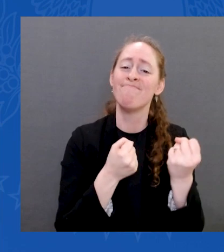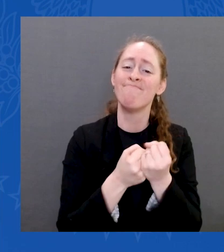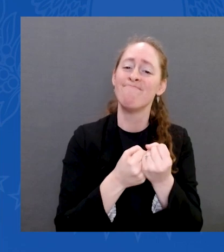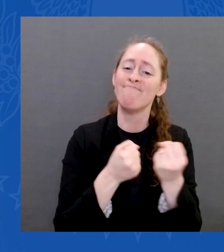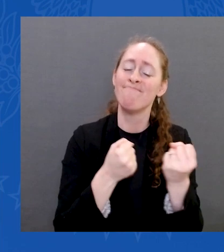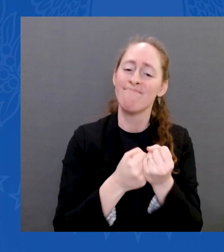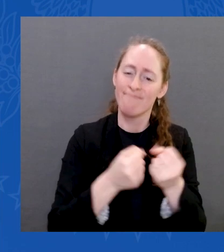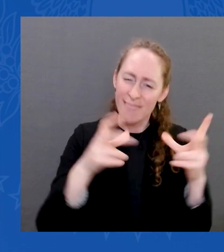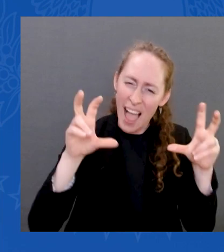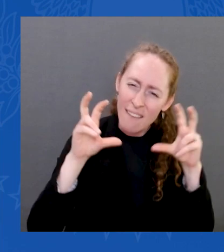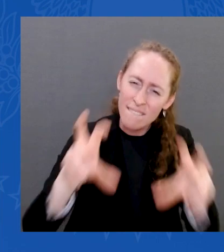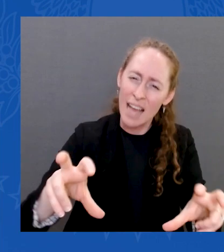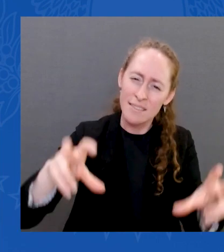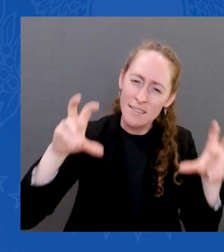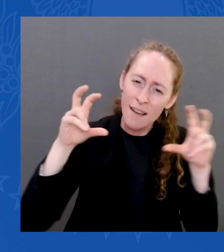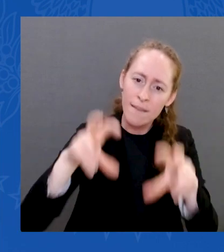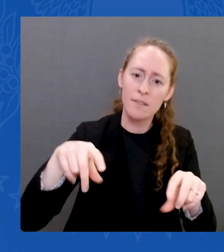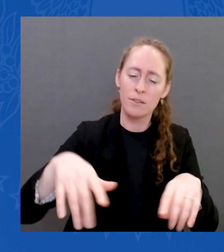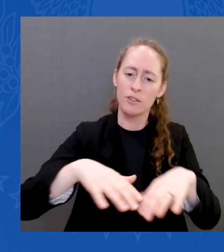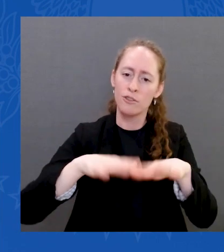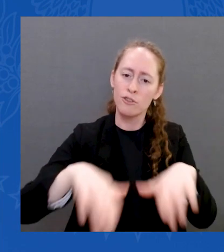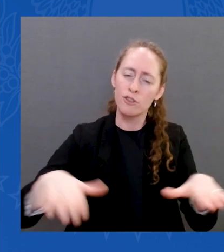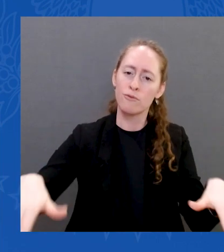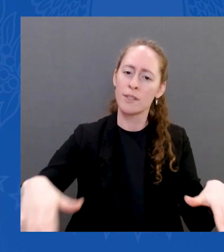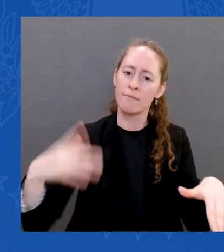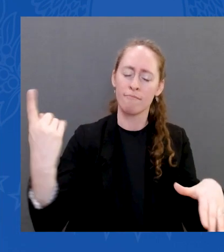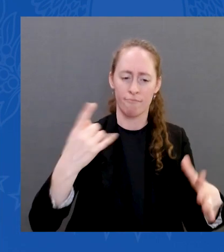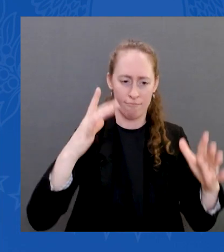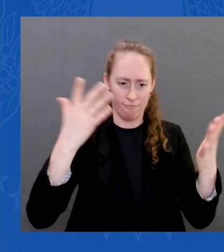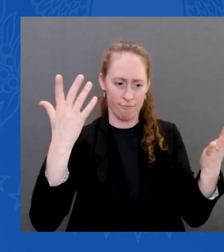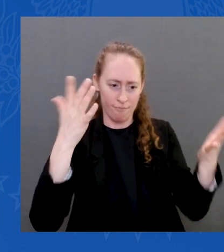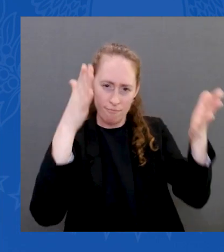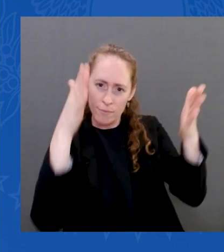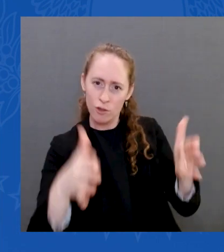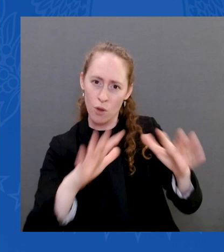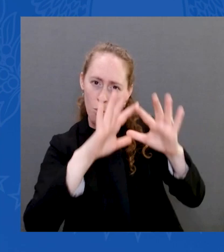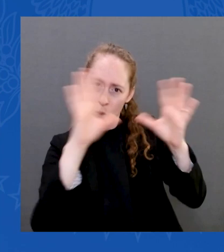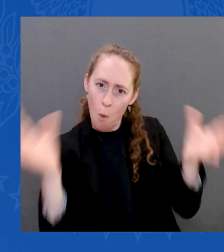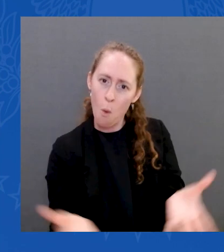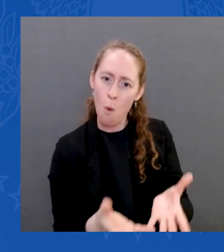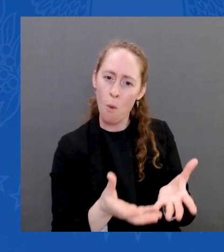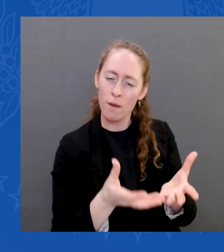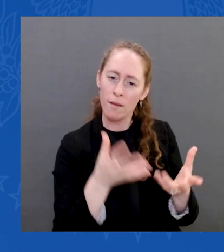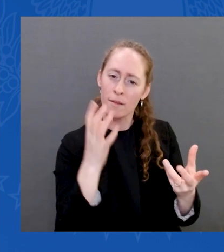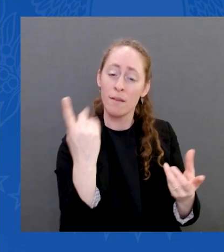Each student needs a champion, no matter what the circumstances are.